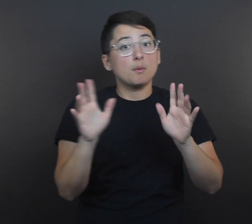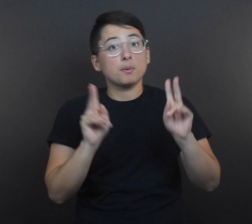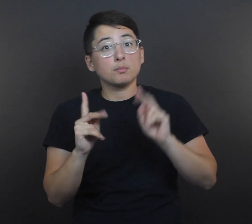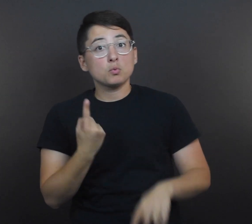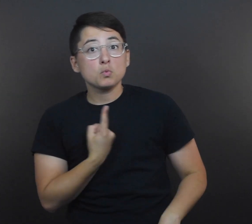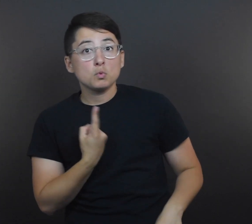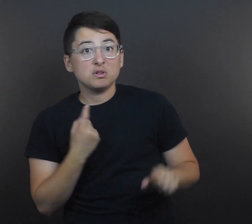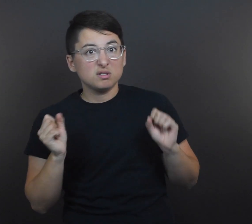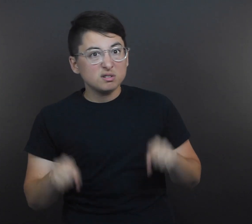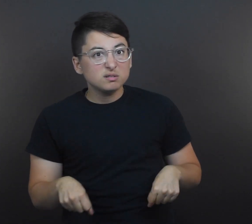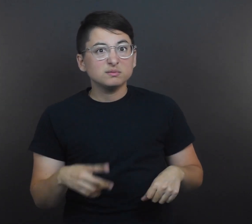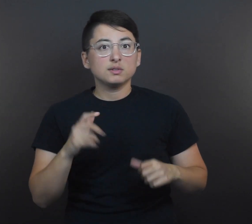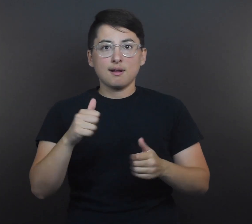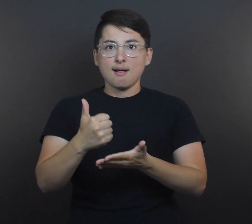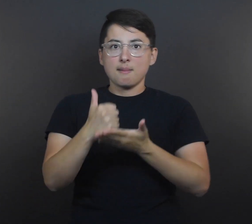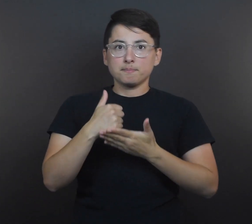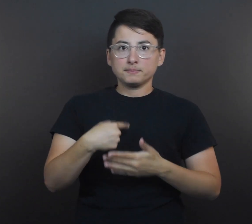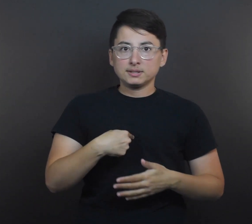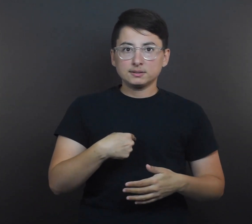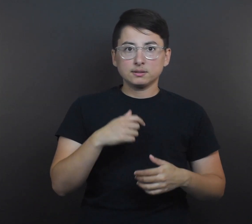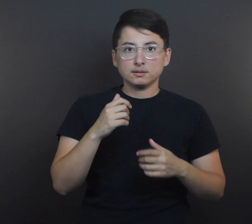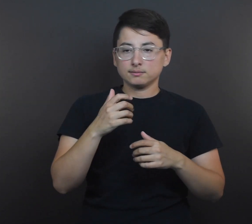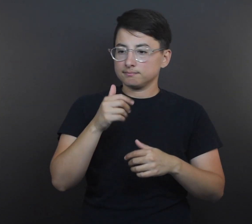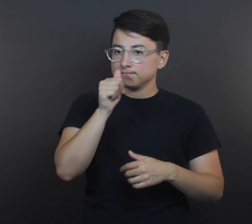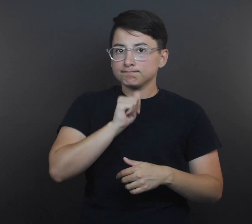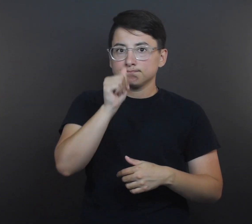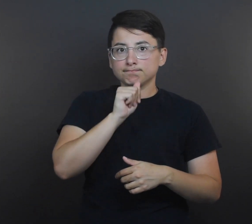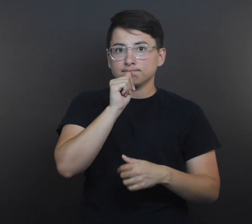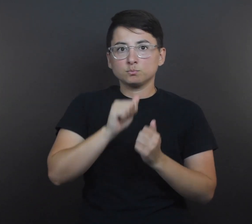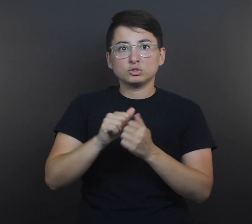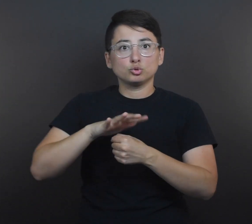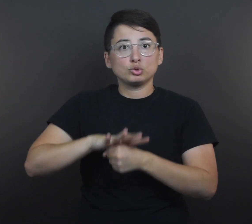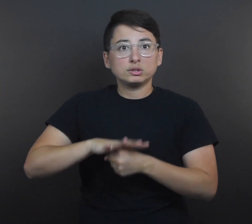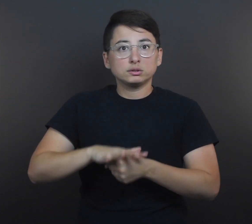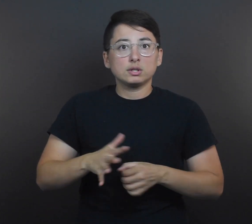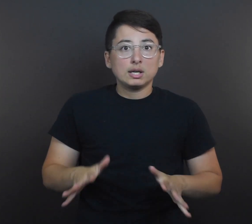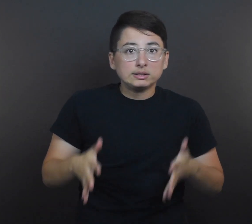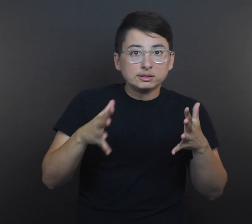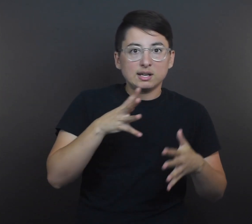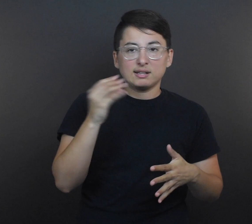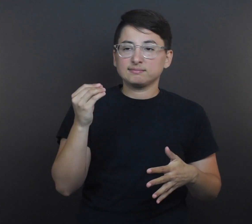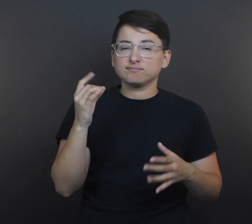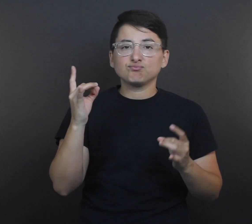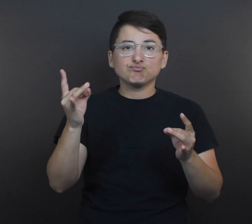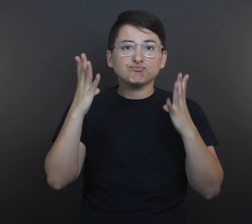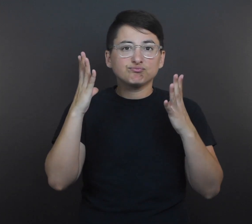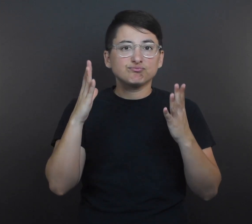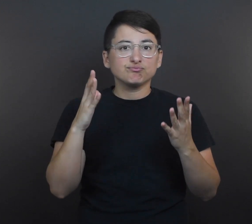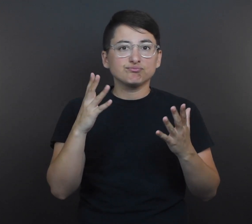and for me, it has really helped me cope with the stress, anxiety, and tragedy of this pandemic.”